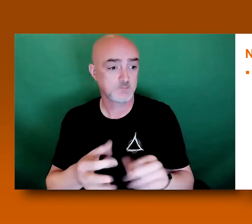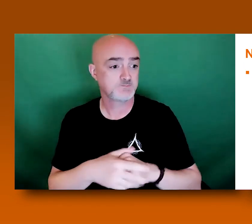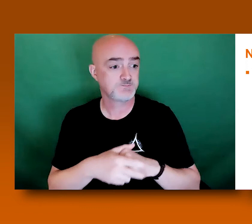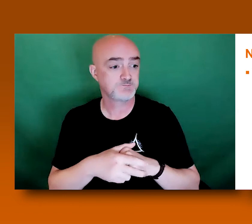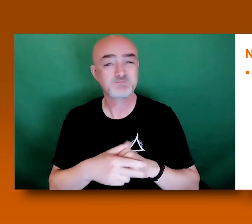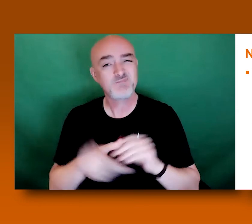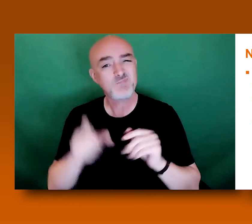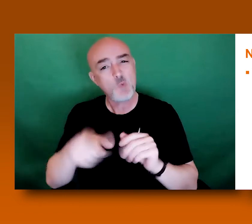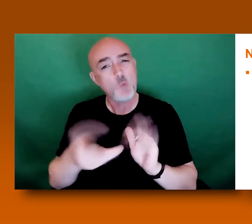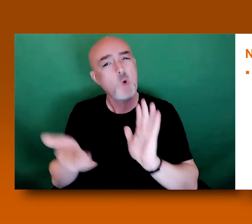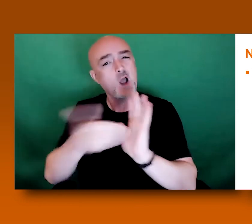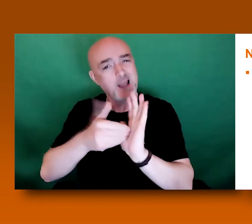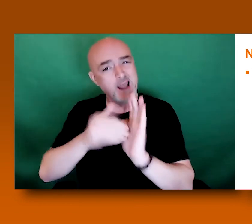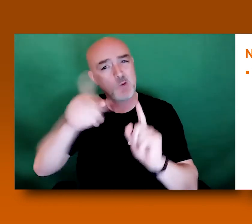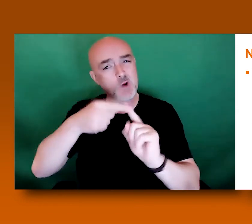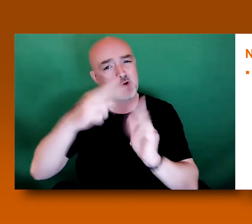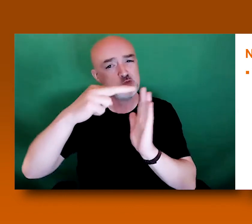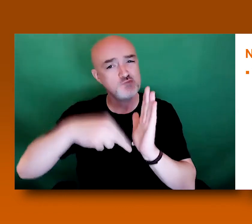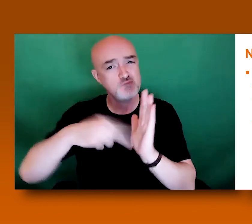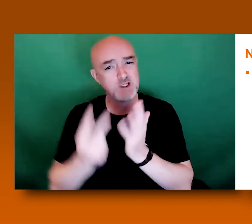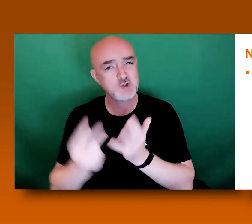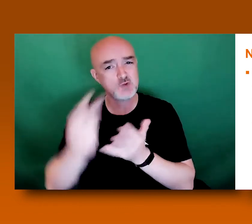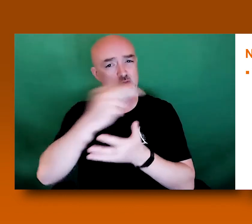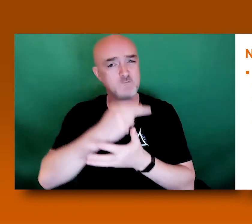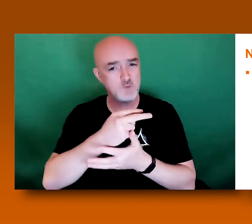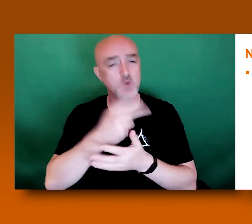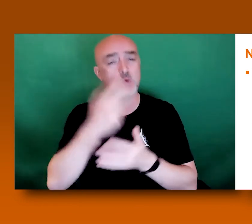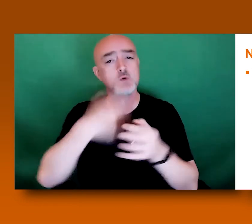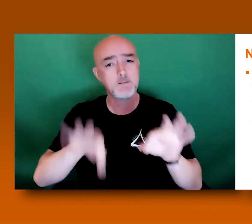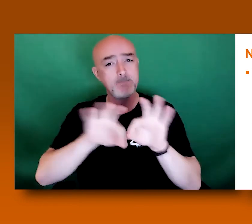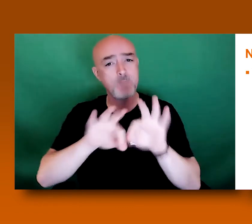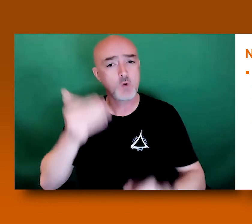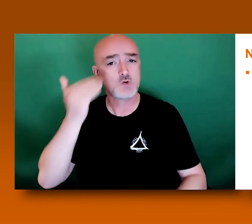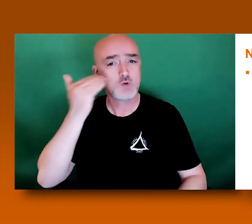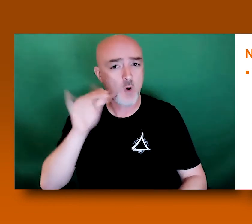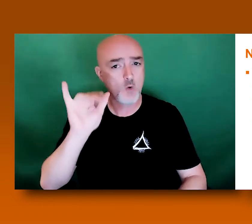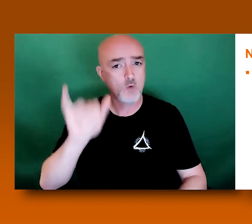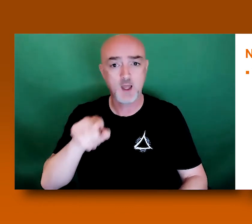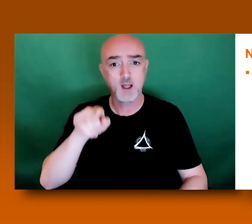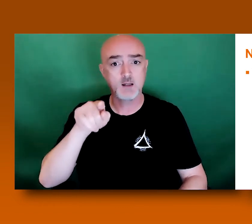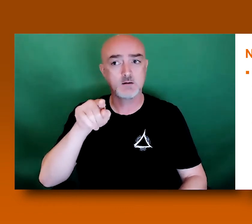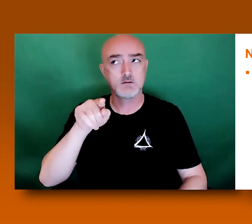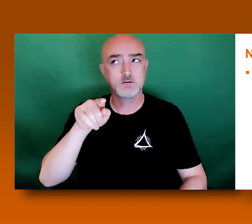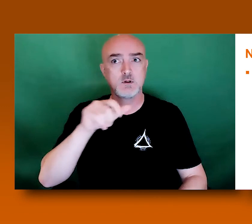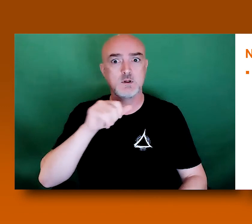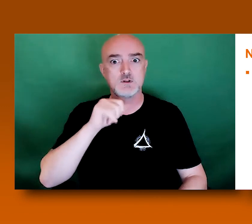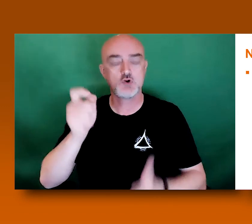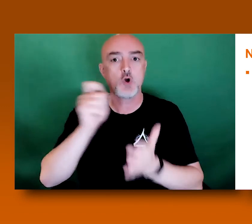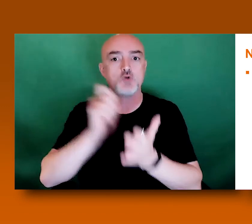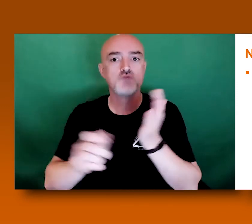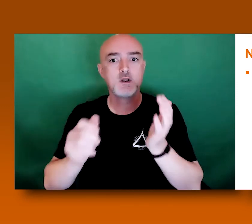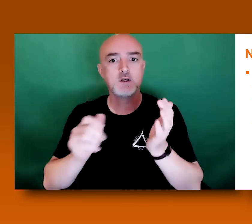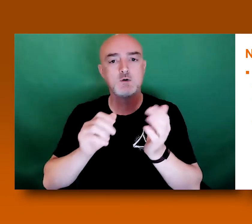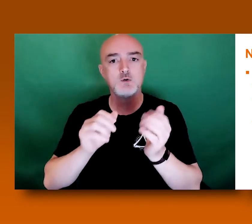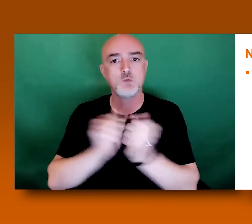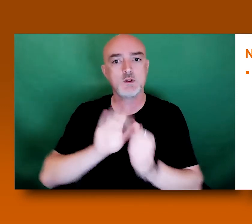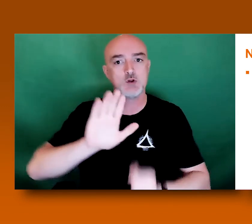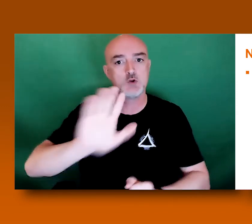if that application gets funded. And again, when you read the review, it's really important to know that it's not written